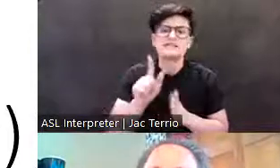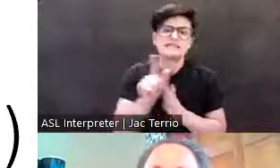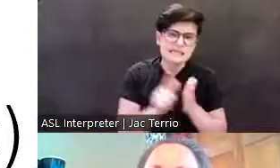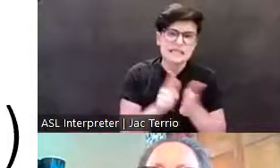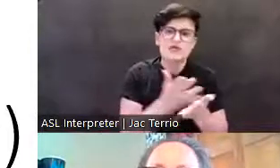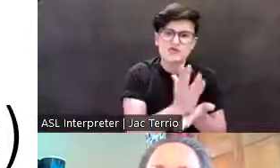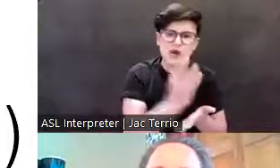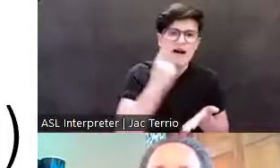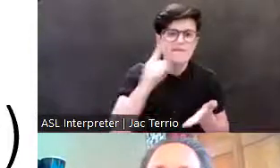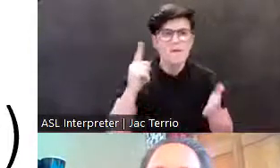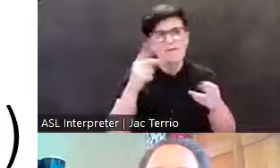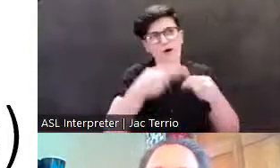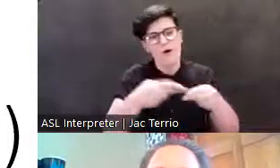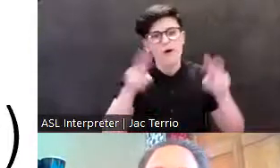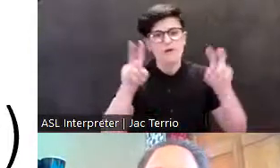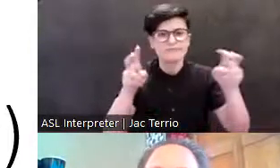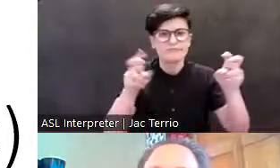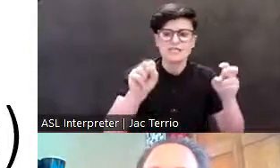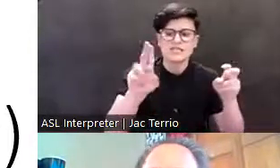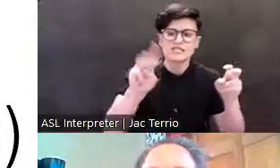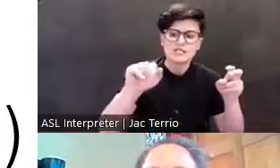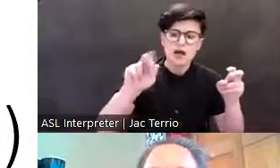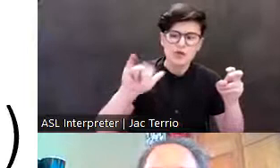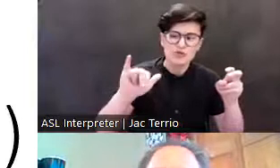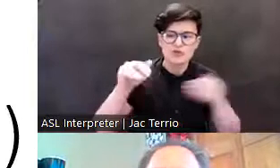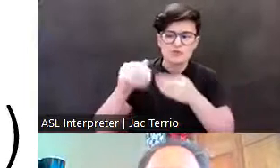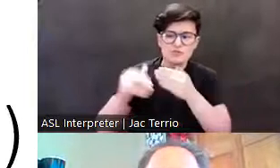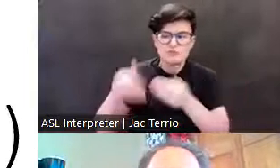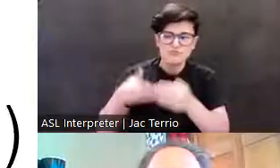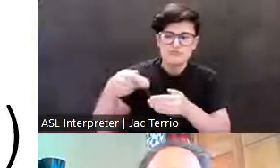Which is the court process of evicting a tenant.